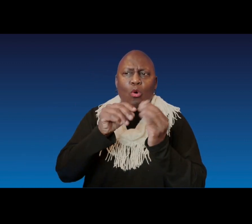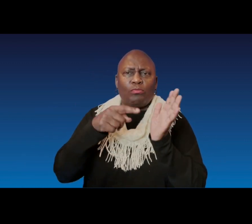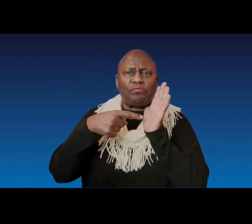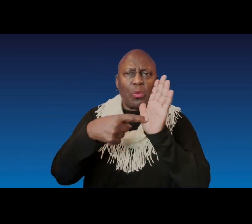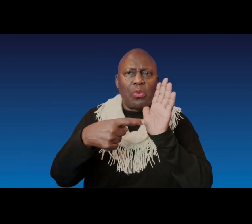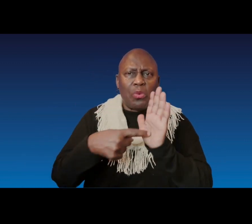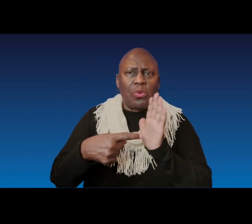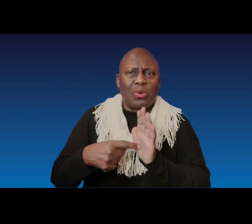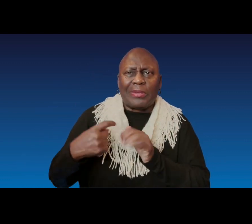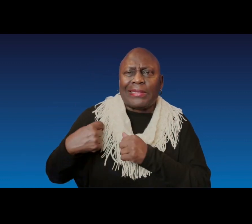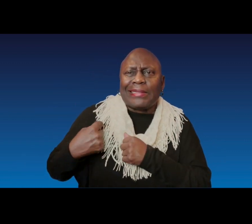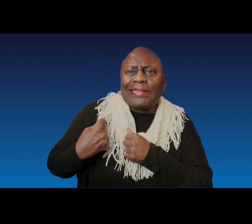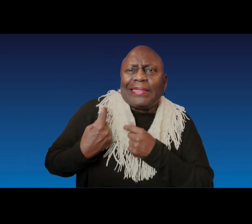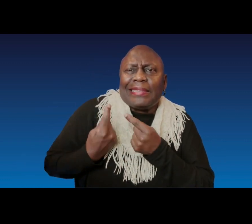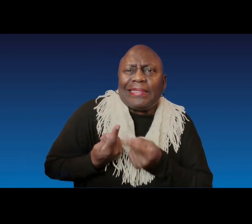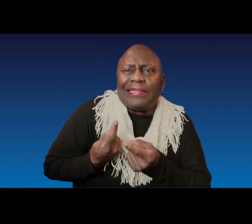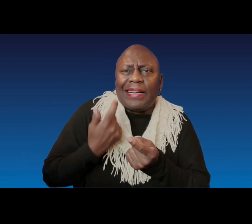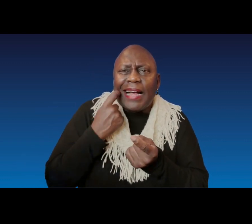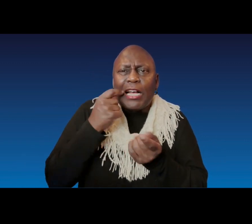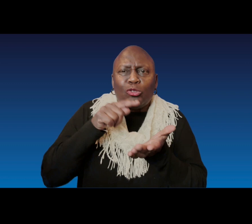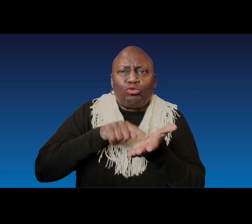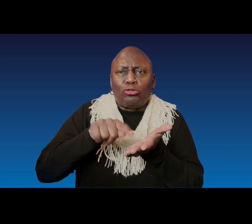Let's look at more recent research.